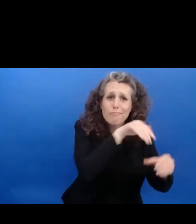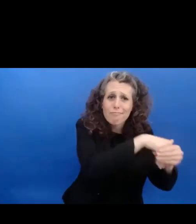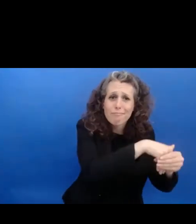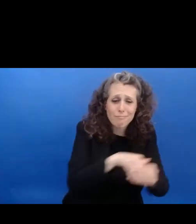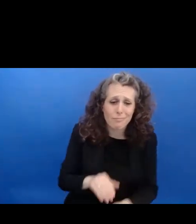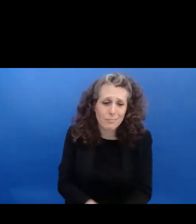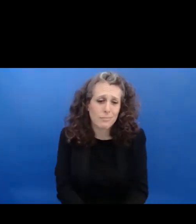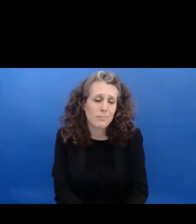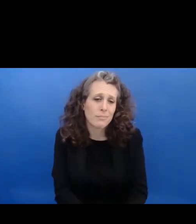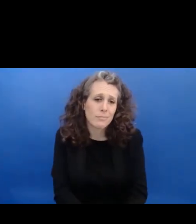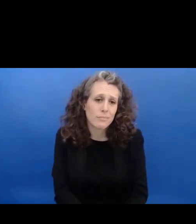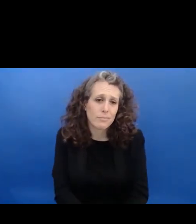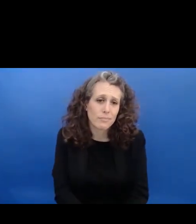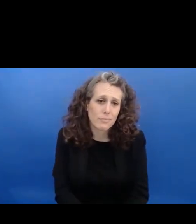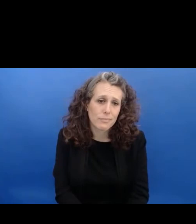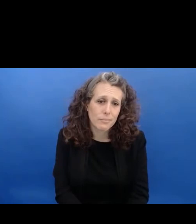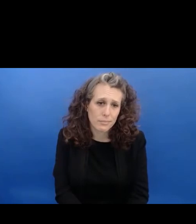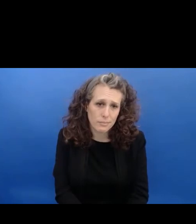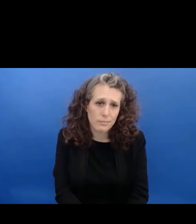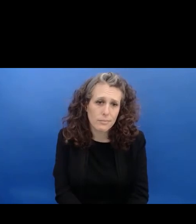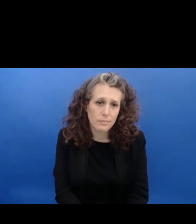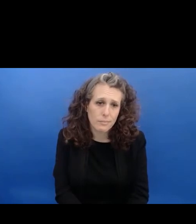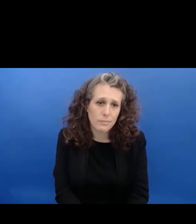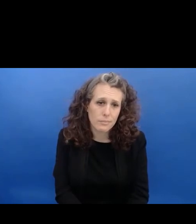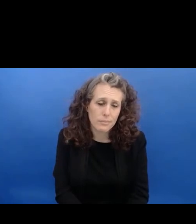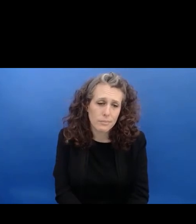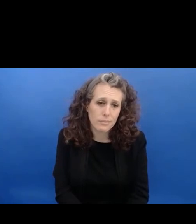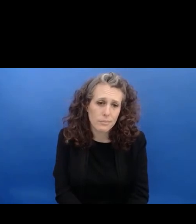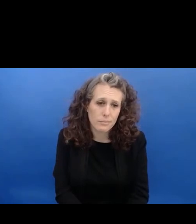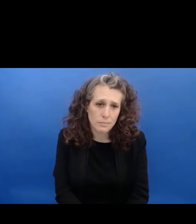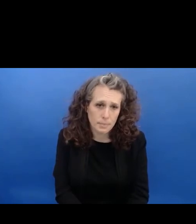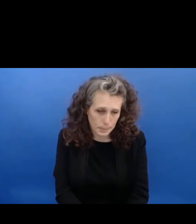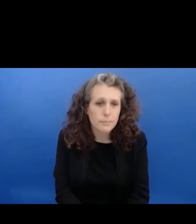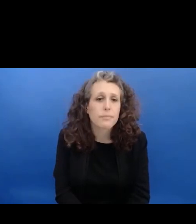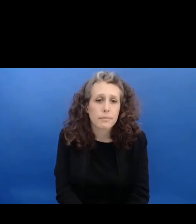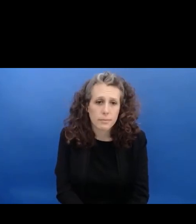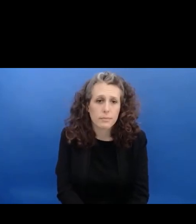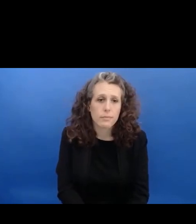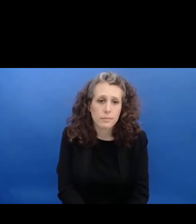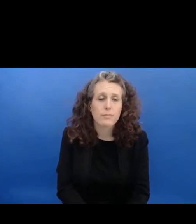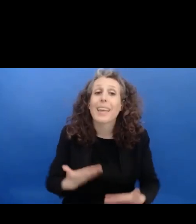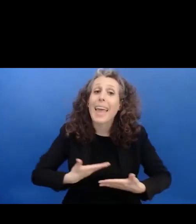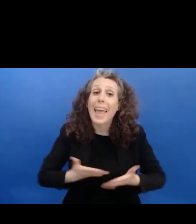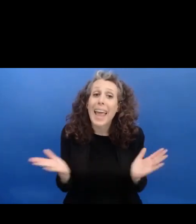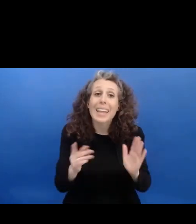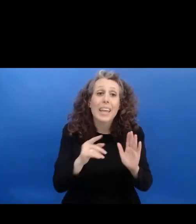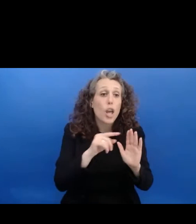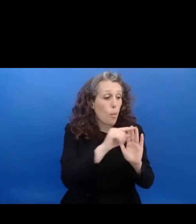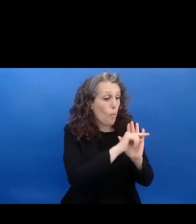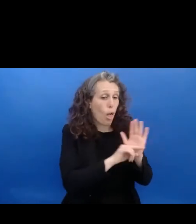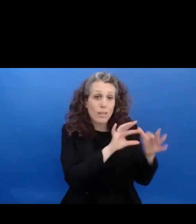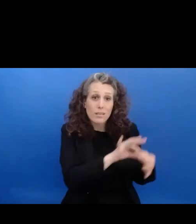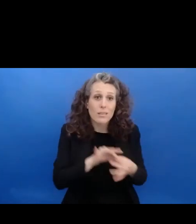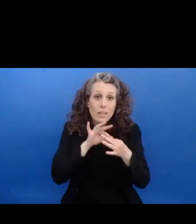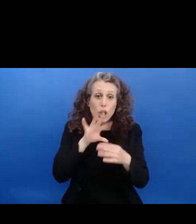to reiterate putting the crpd at the core of inclusive employment for persons with disabilities